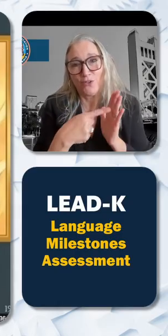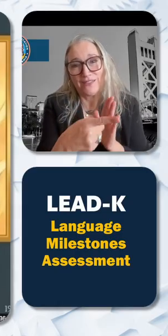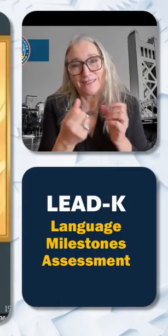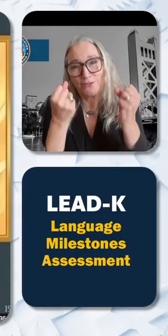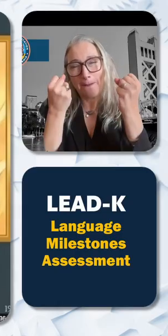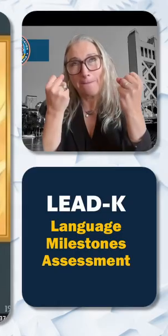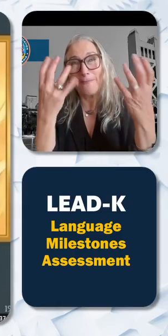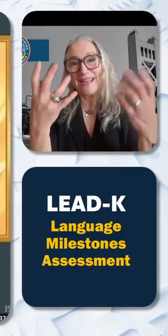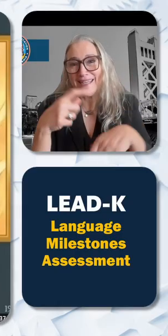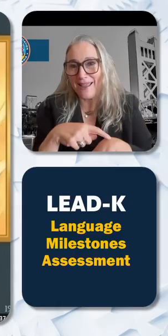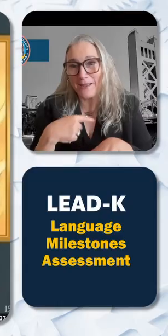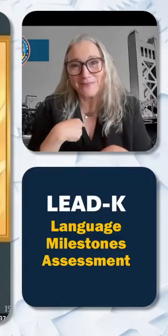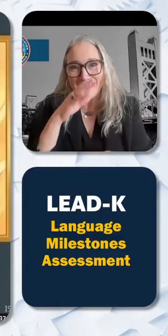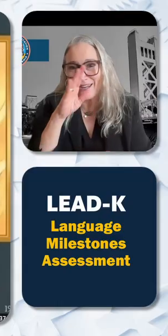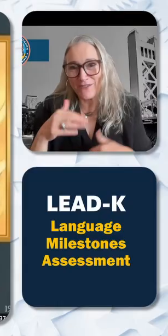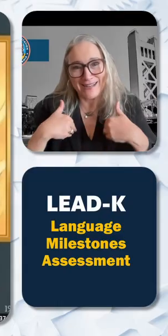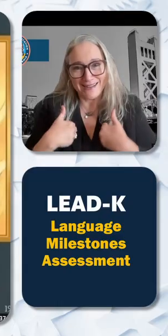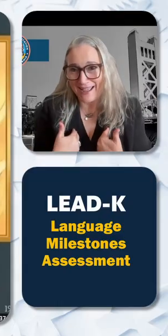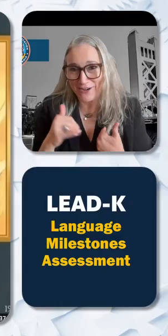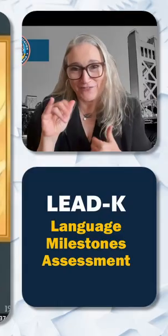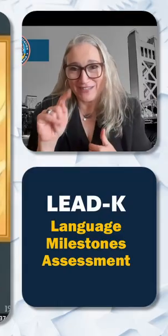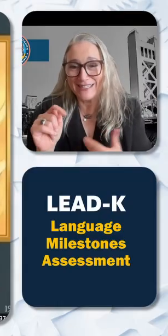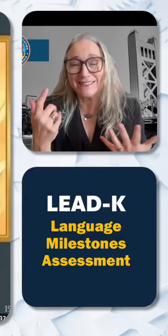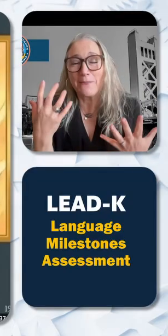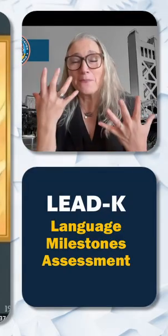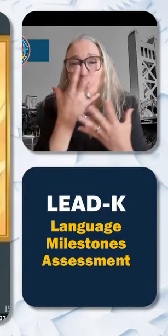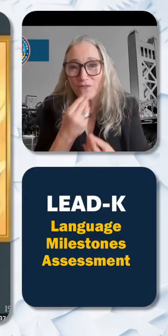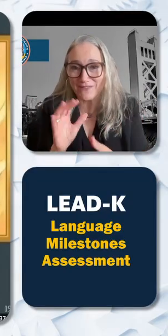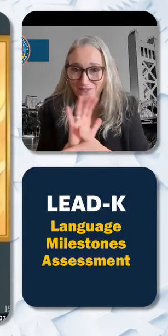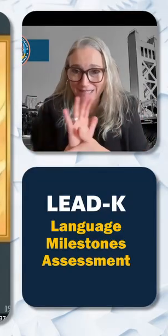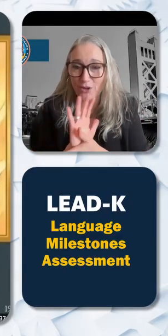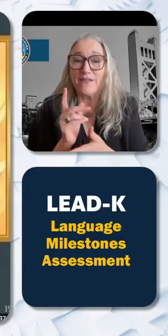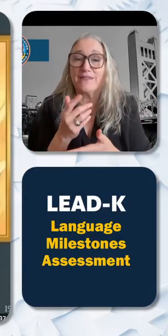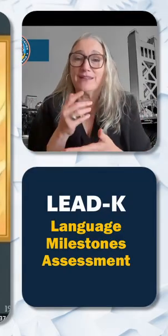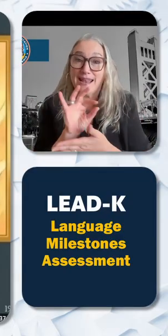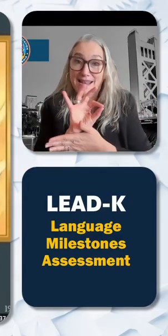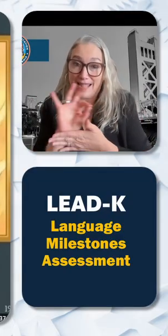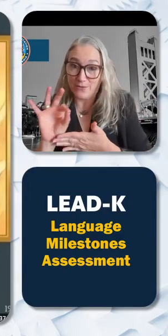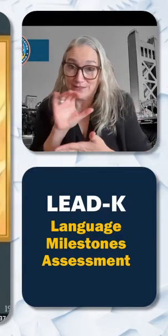So, one 9-week-old infant. There's a video, I show it often, I never tire of it. It's a